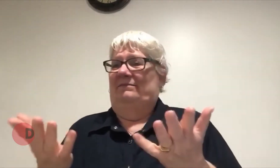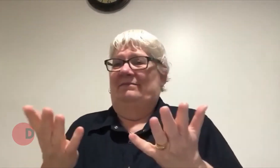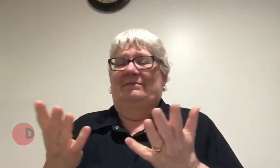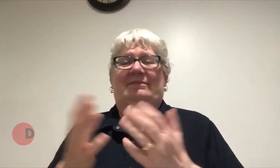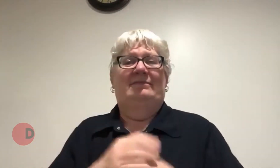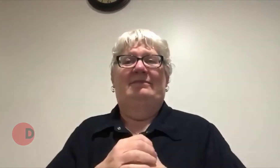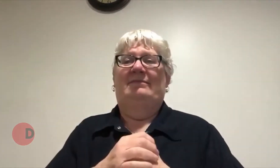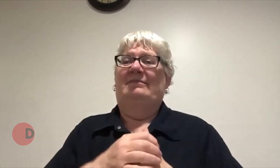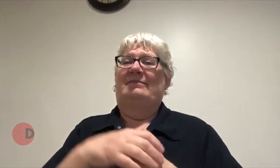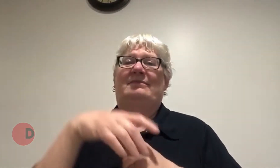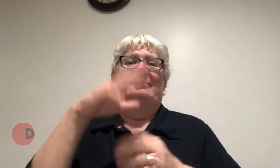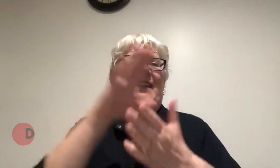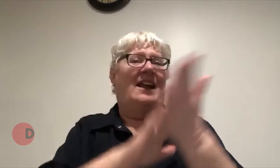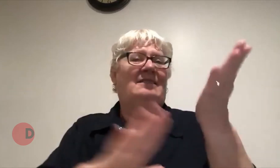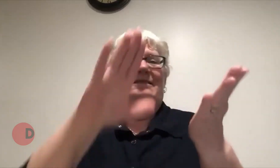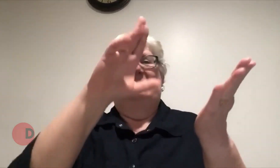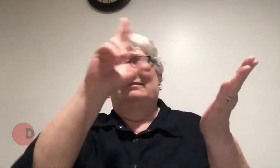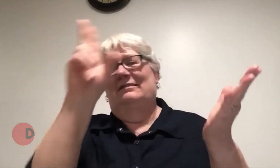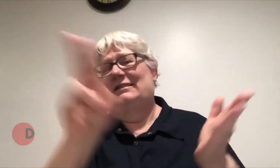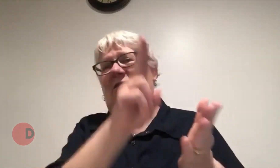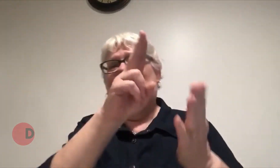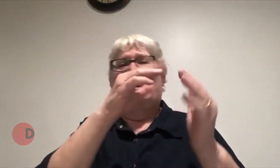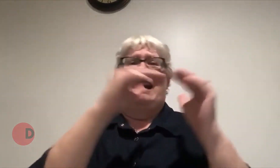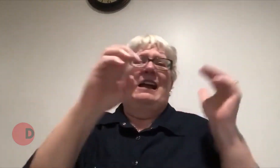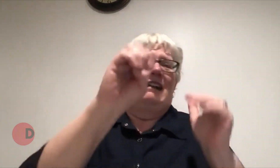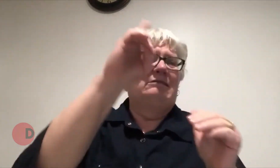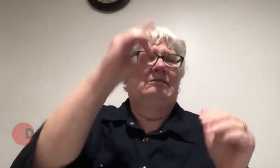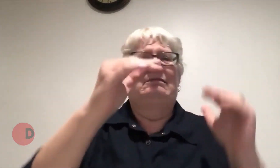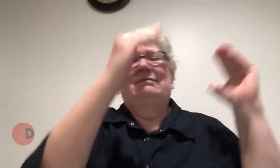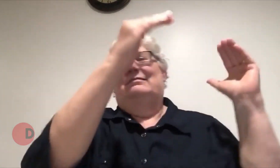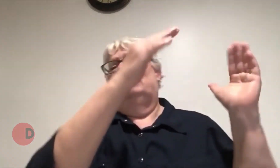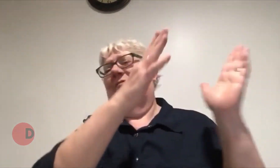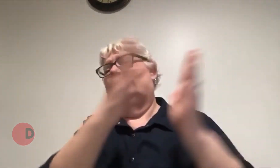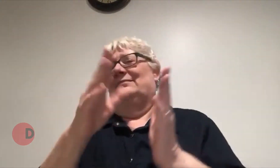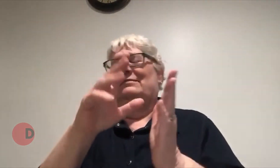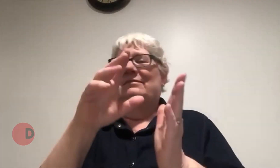in colleges & universities, higher education...